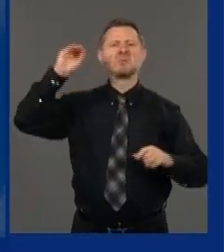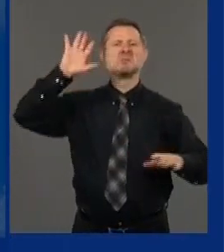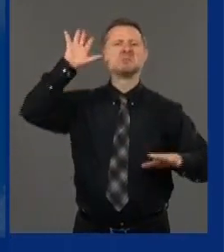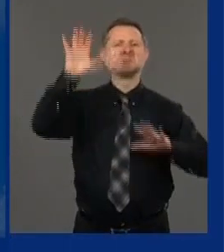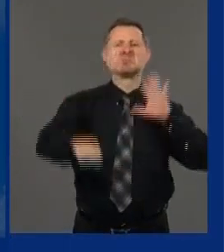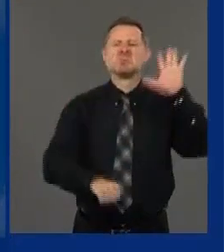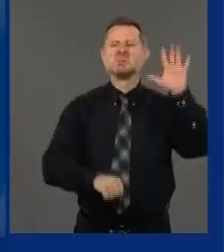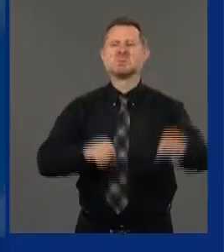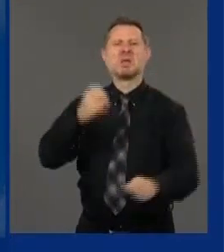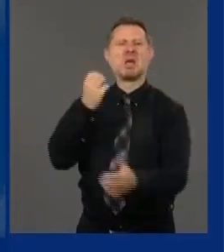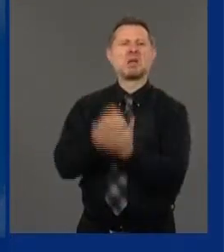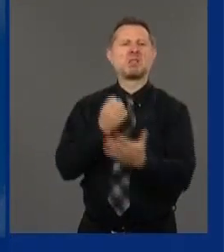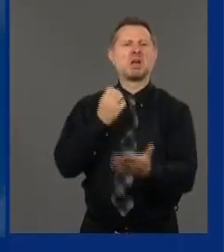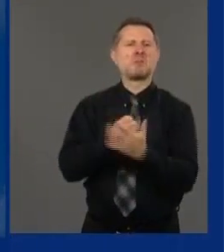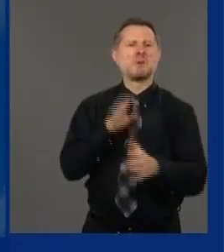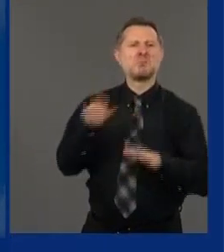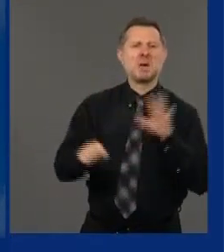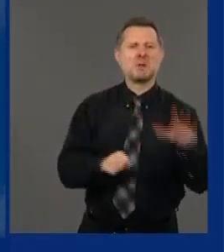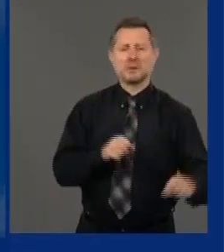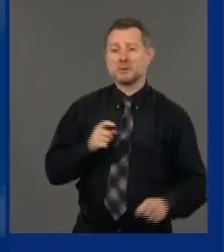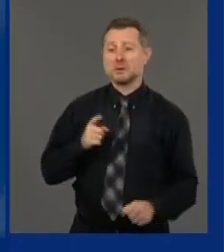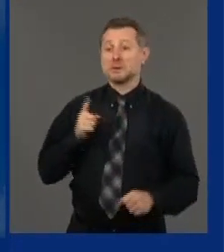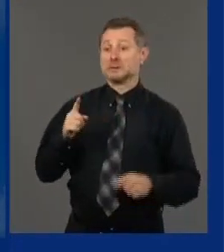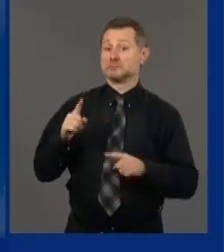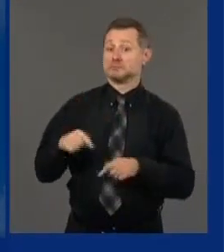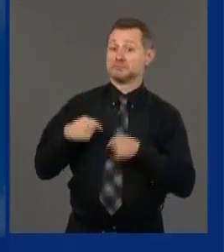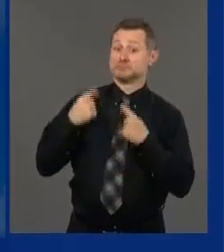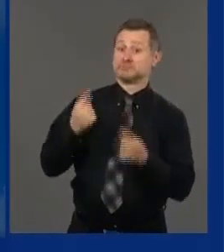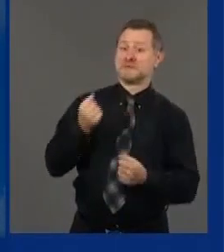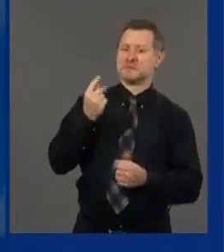THE OCTOPUS IS CORPORATE TRUSTS